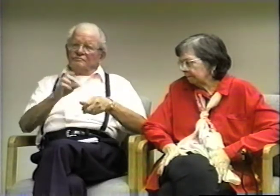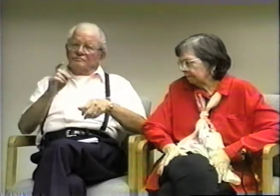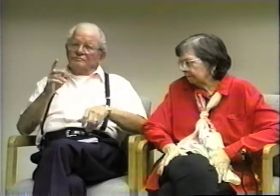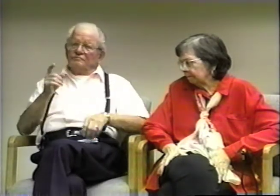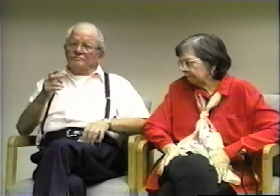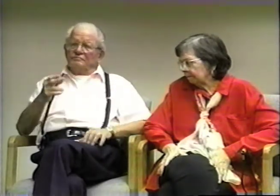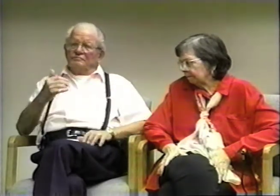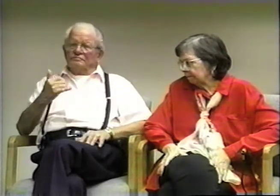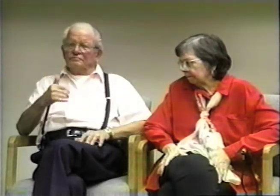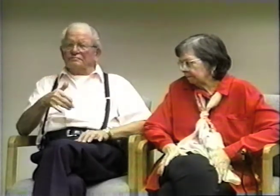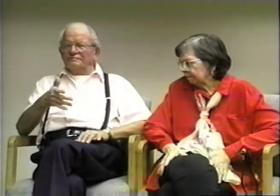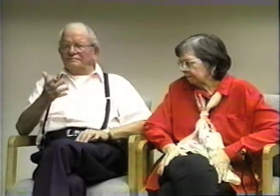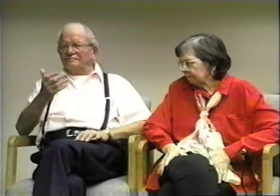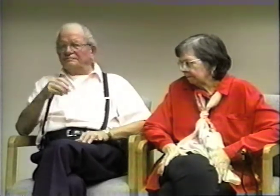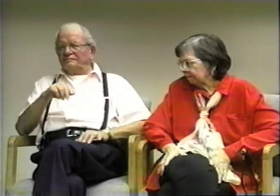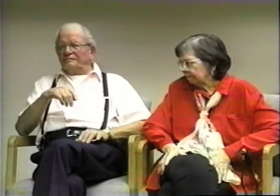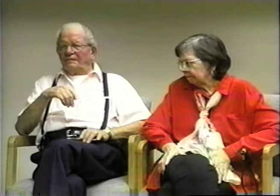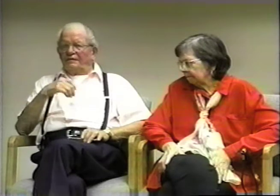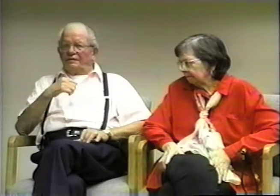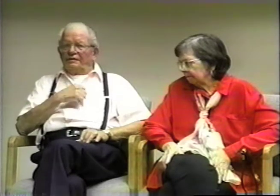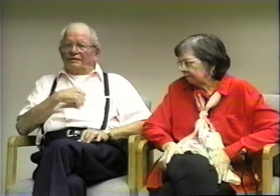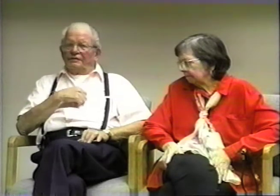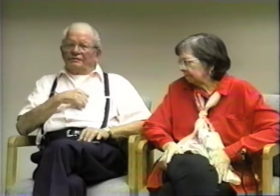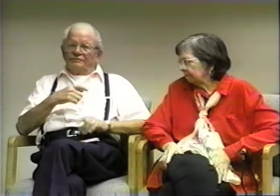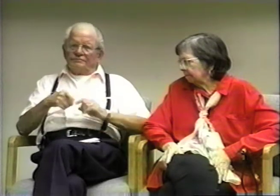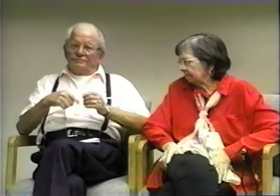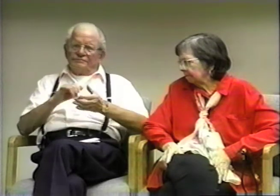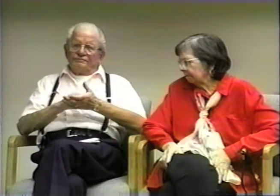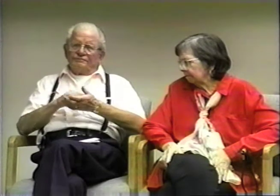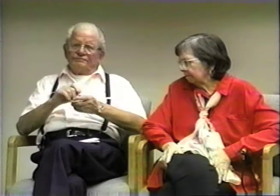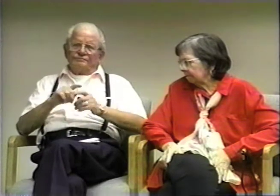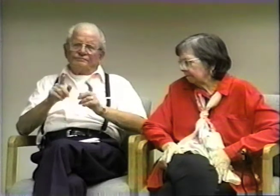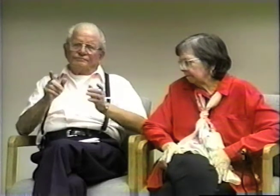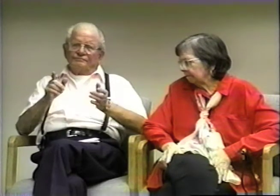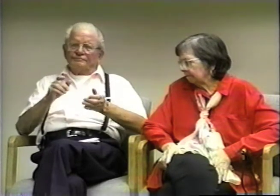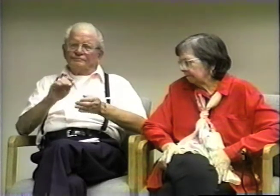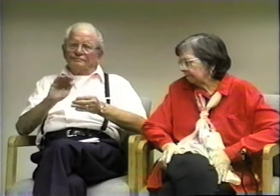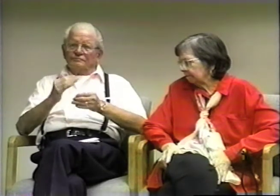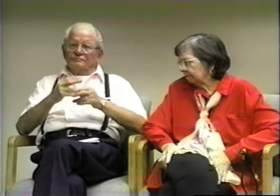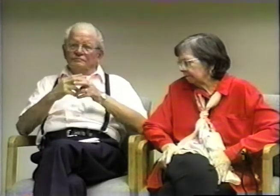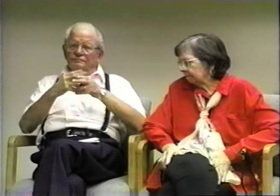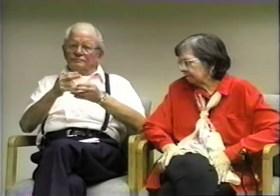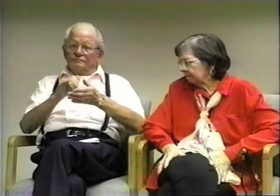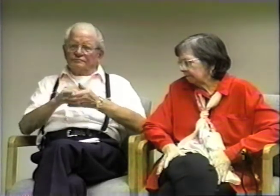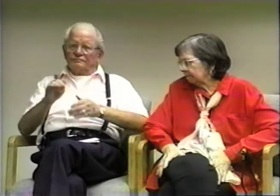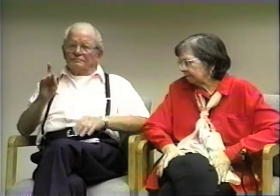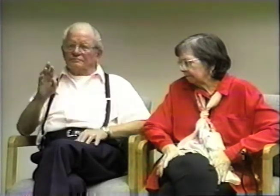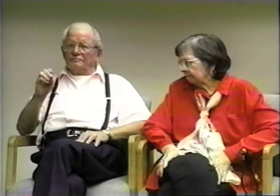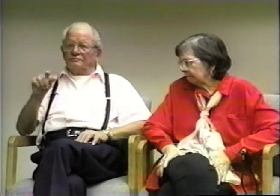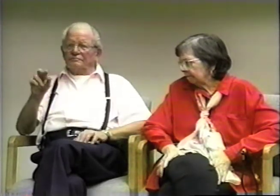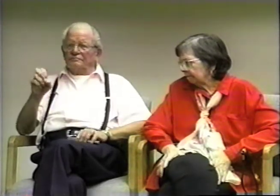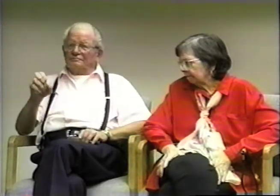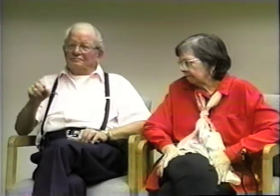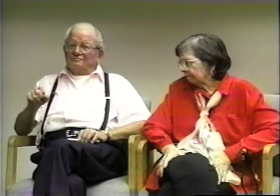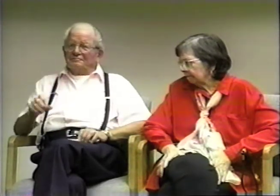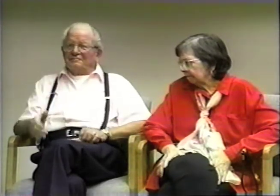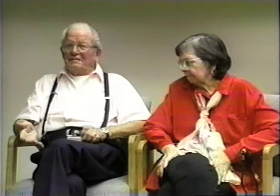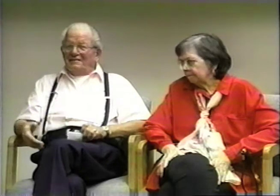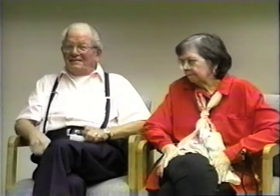Diamond Tool moved all its operations to North Dakota leaving nothing in Duluth. I was sorry to see that happen.